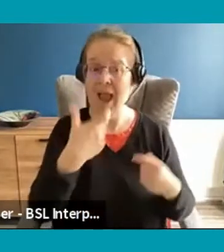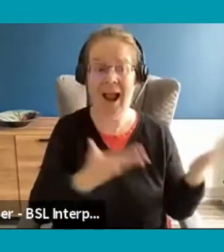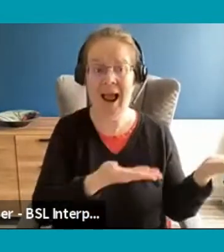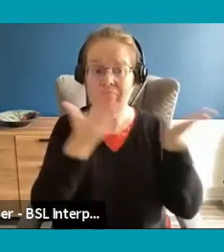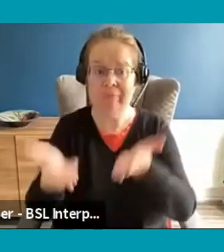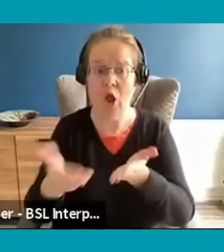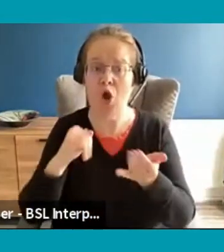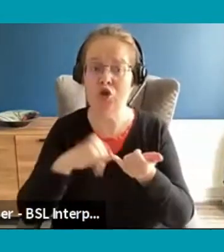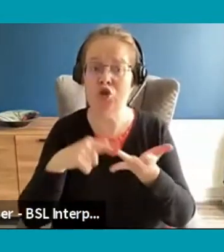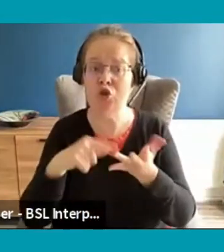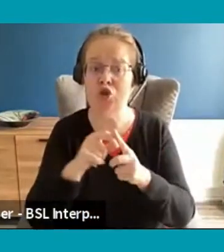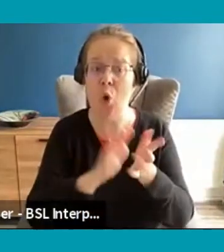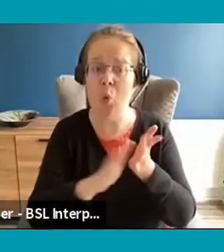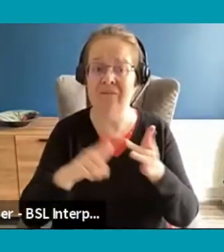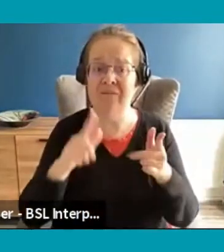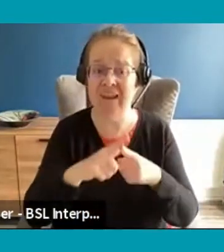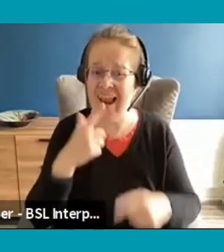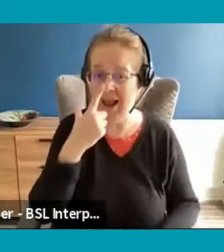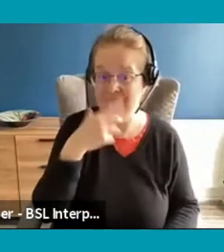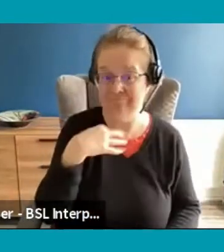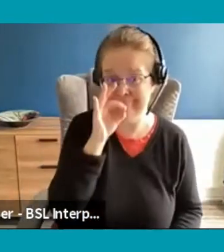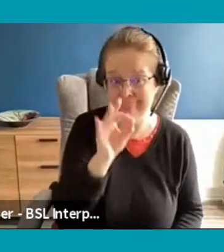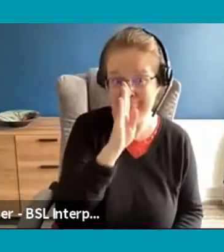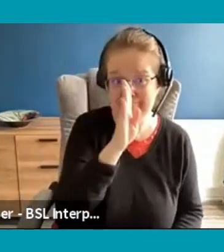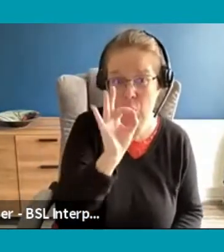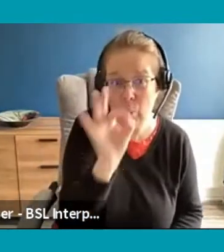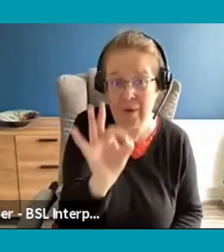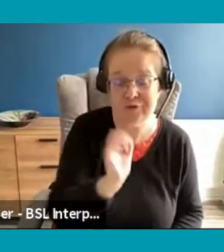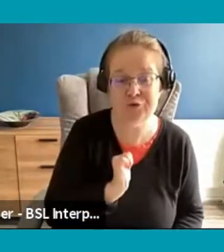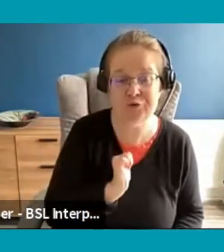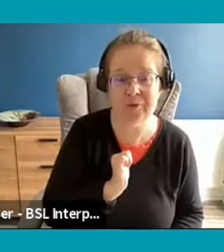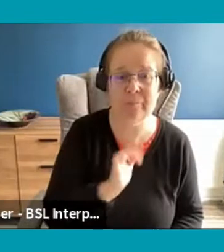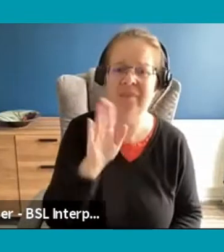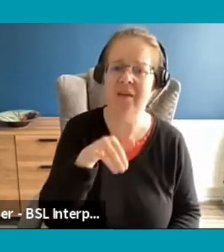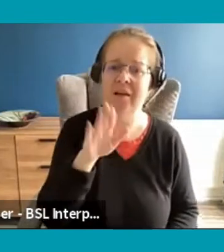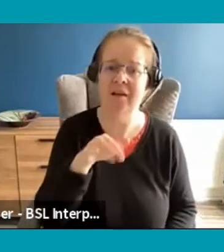Sophie I wanna ask you a question. What range of roles do you